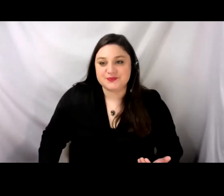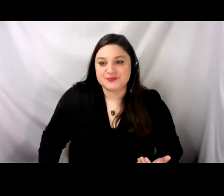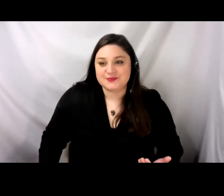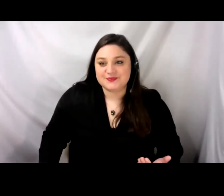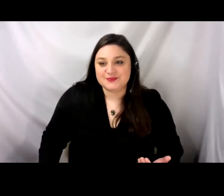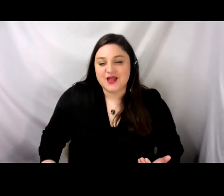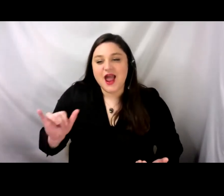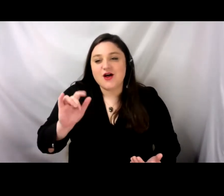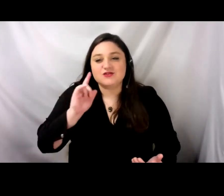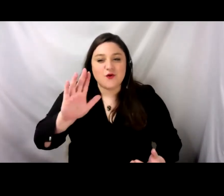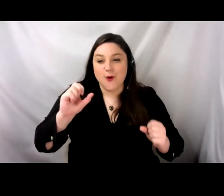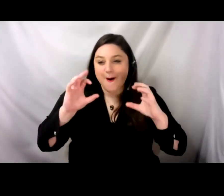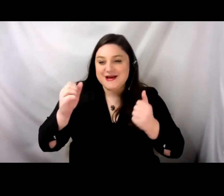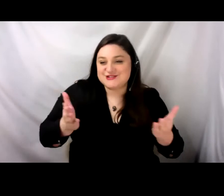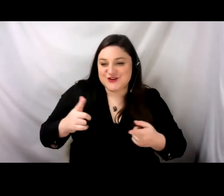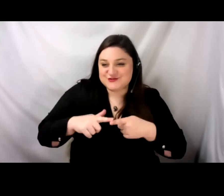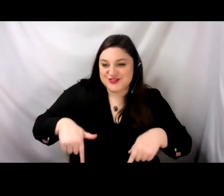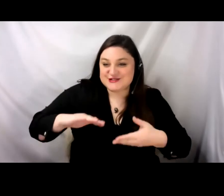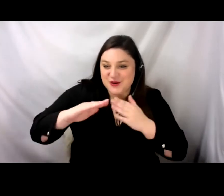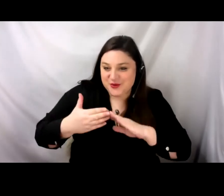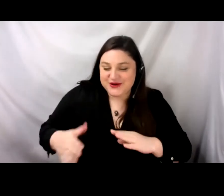A couple disclaimers